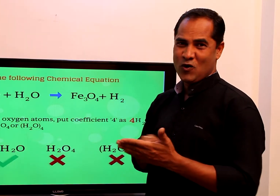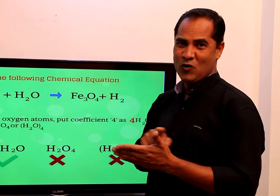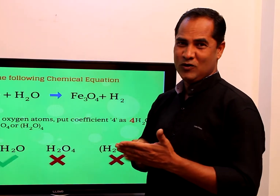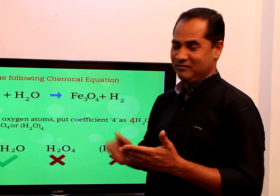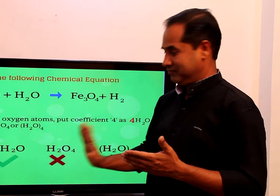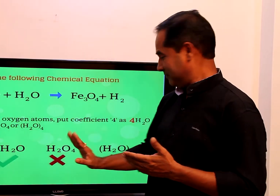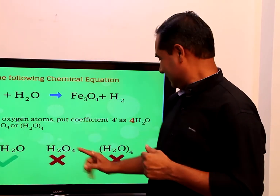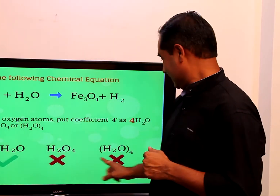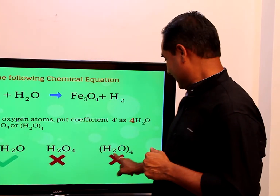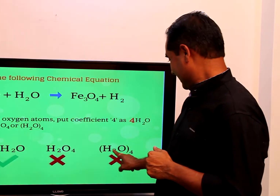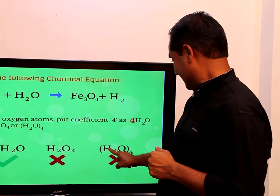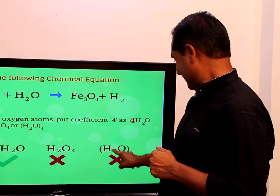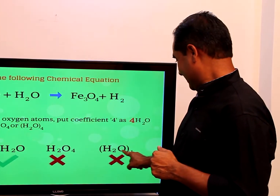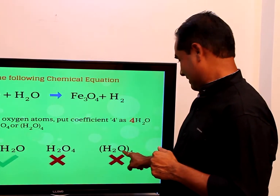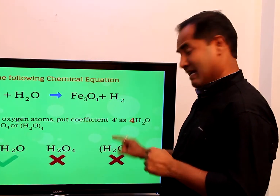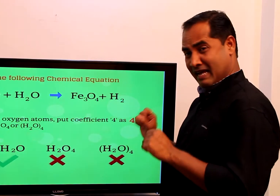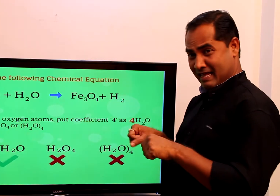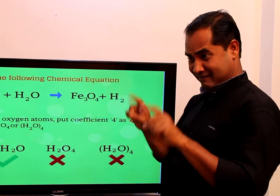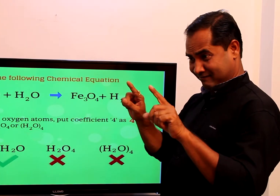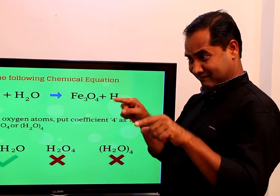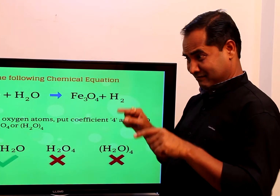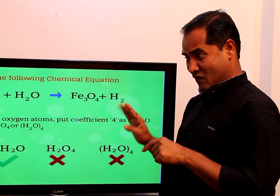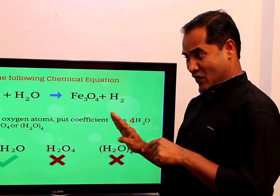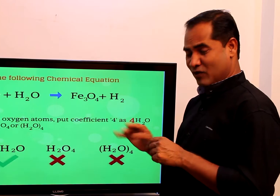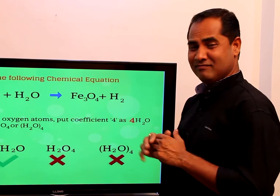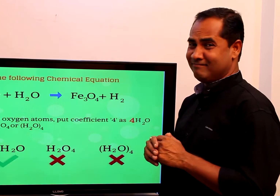incorrect and even this in the bracket would be